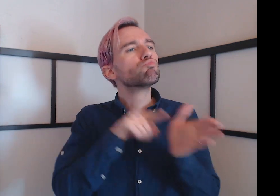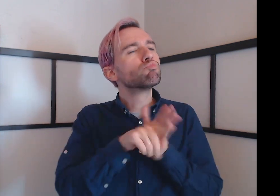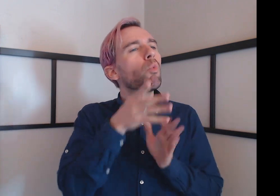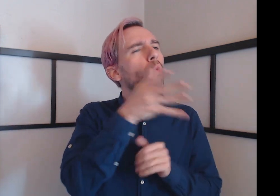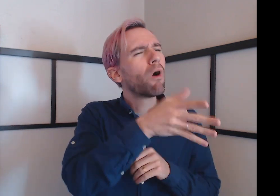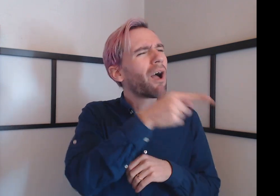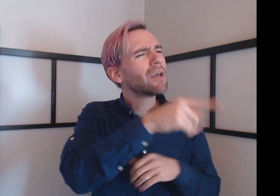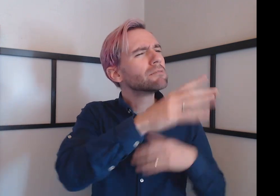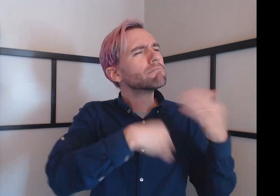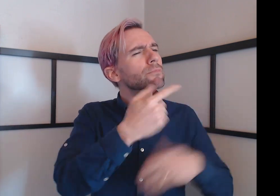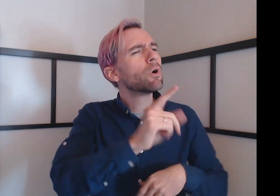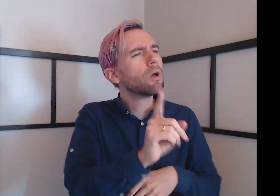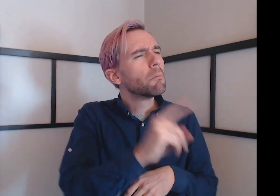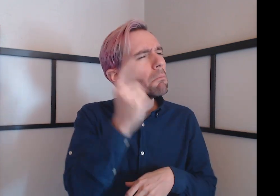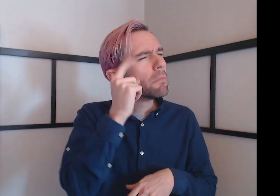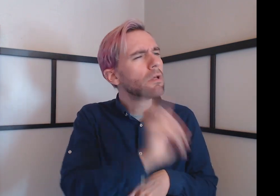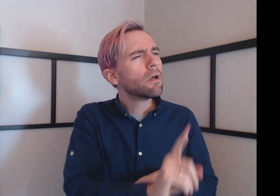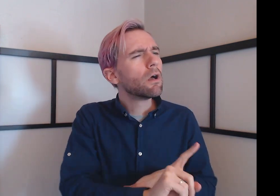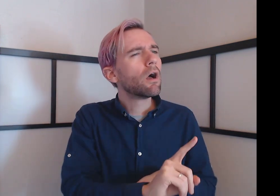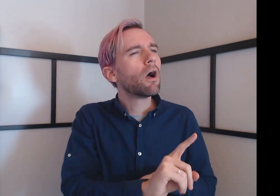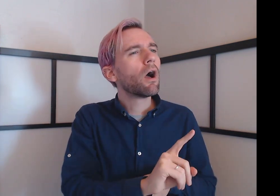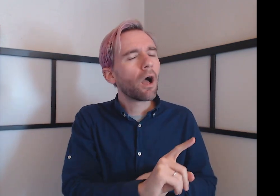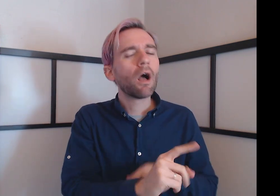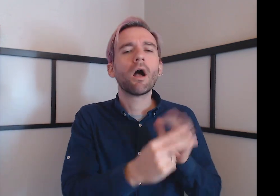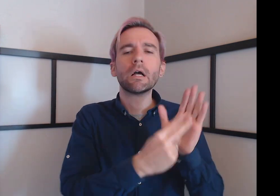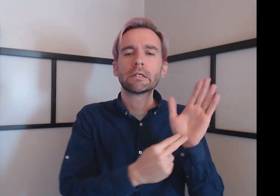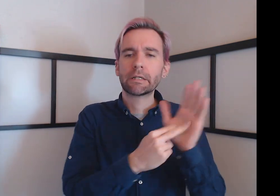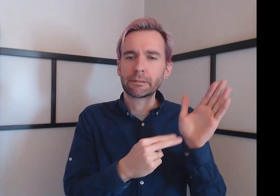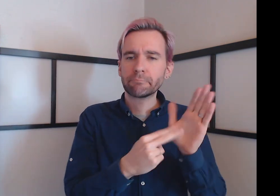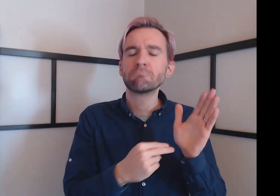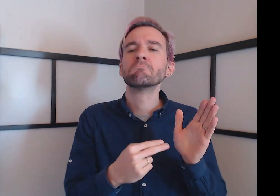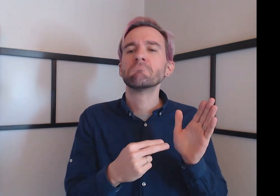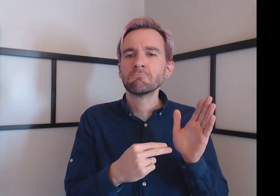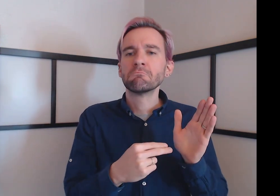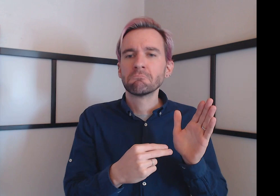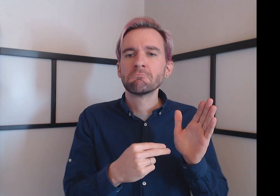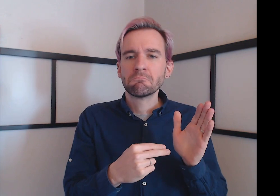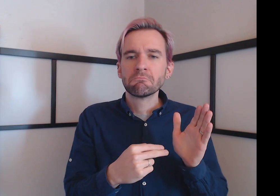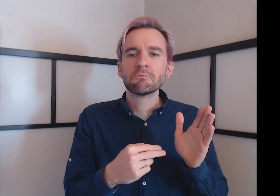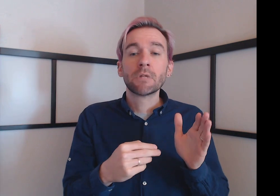If someone uses a sign you don’t know, then go ahead and ask them about it.